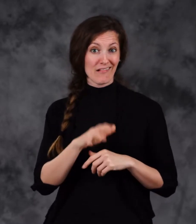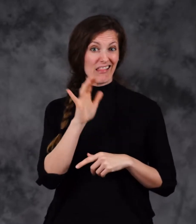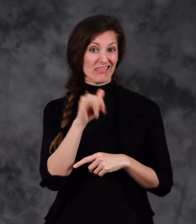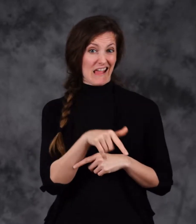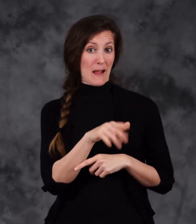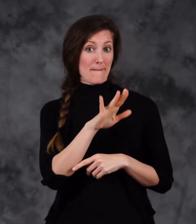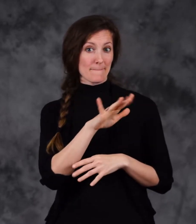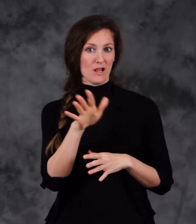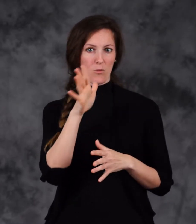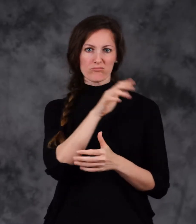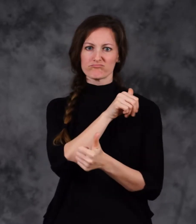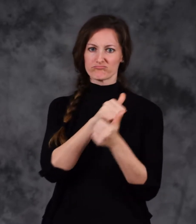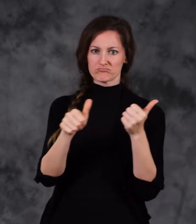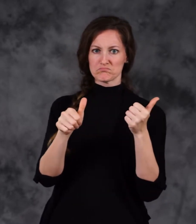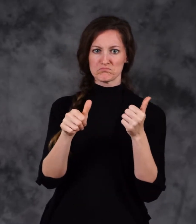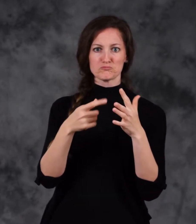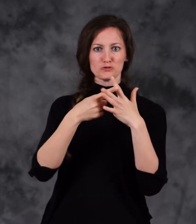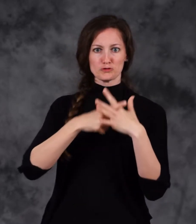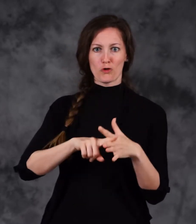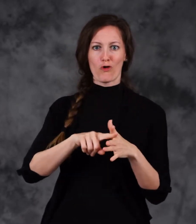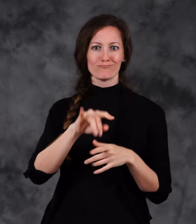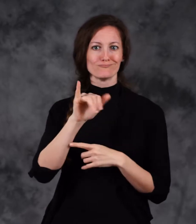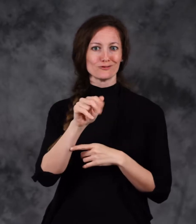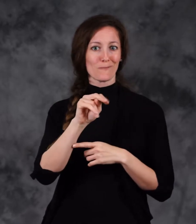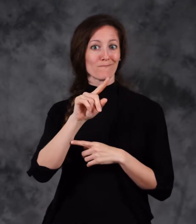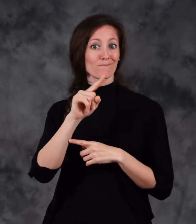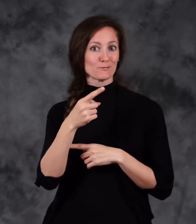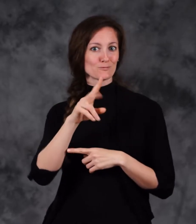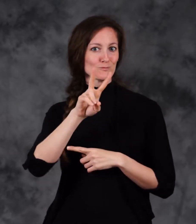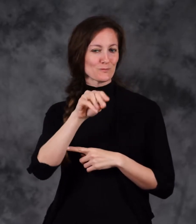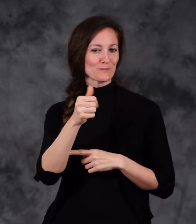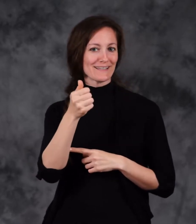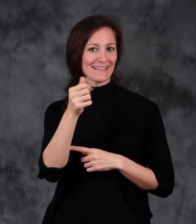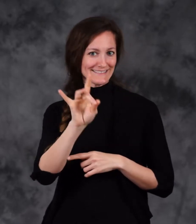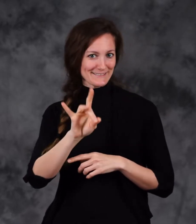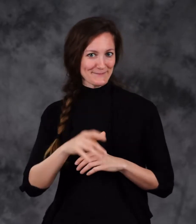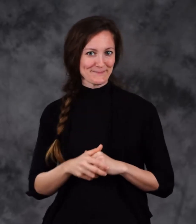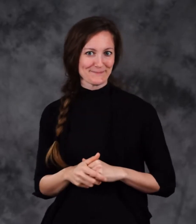The bill goes into effect on January 1, 2018.